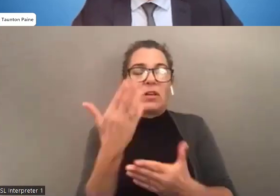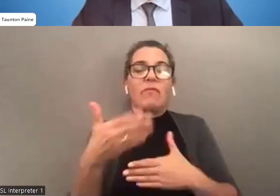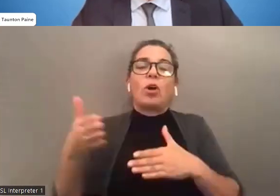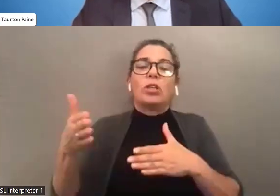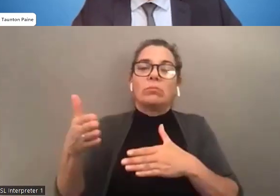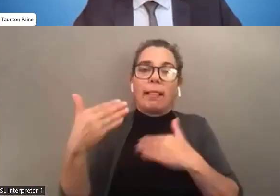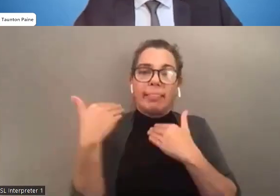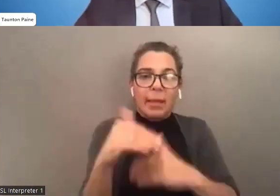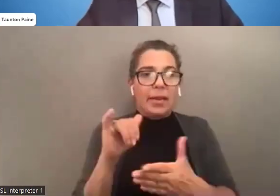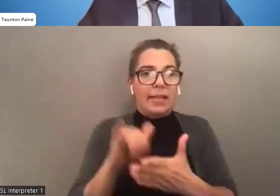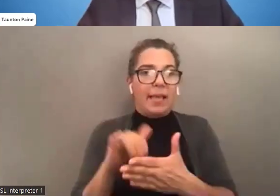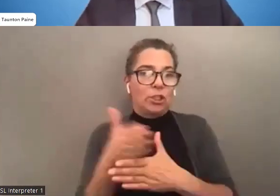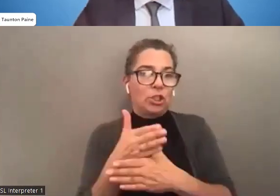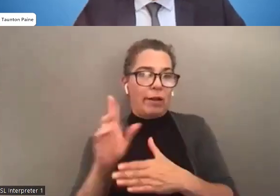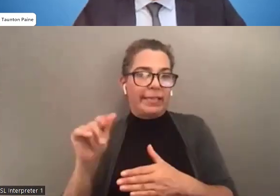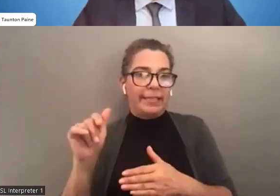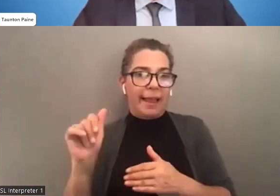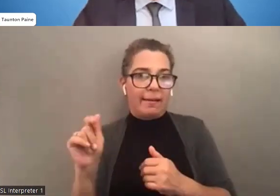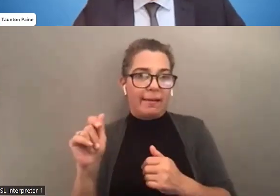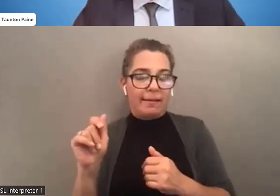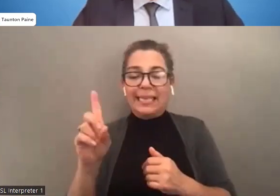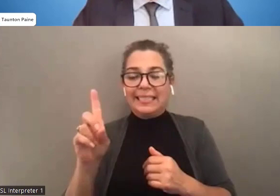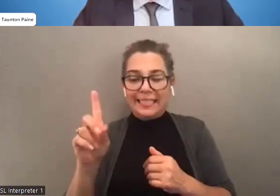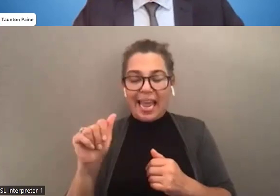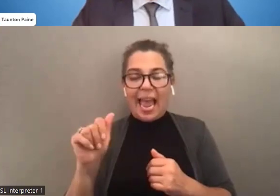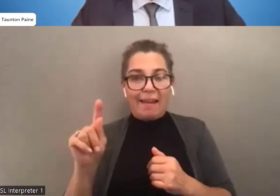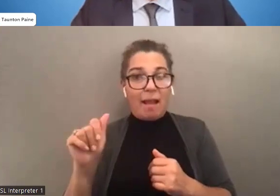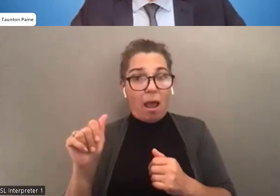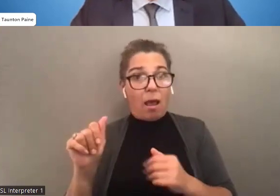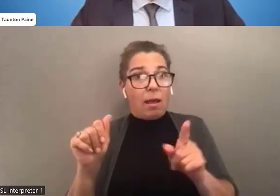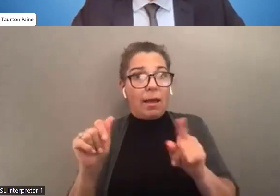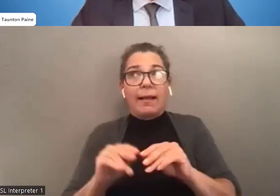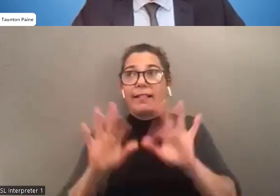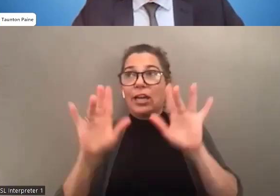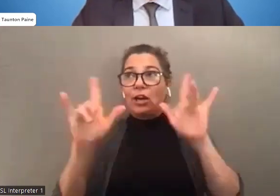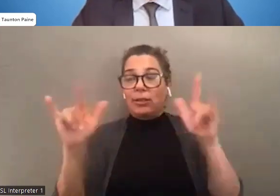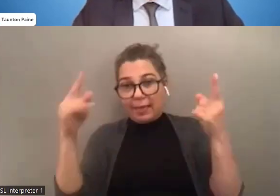And I want to say that very clearly, you know, so that we all are on the same page about that.